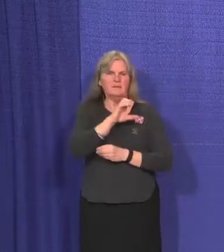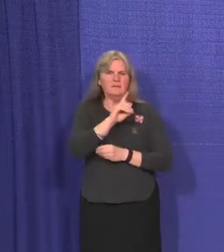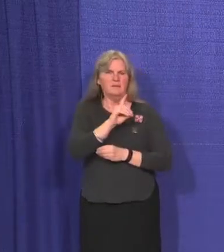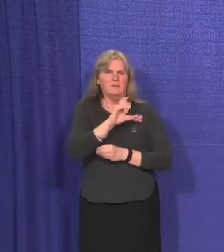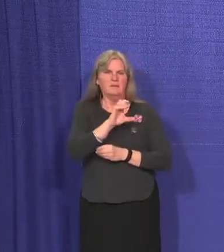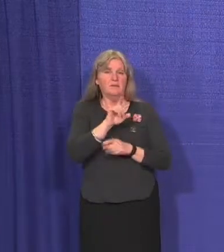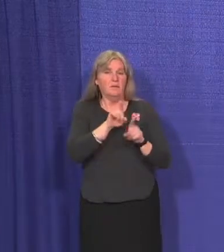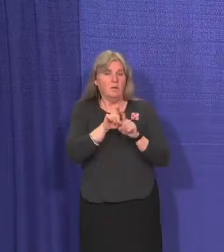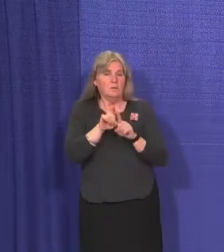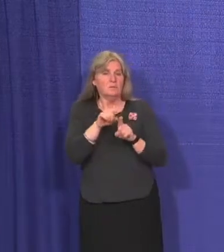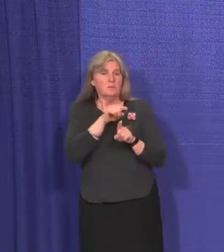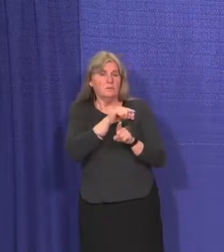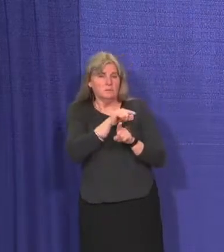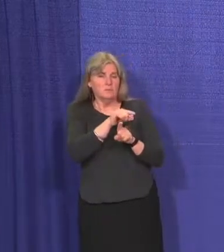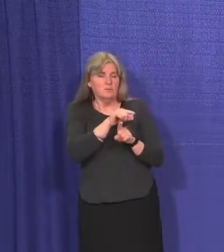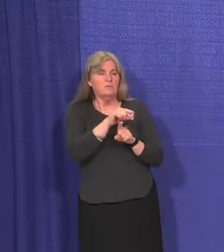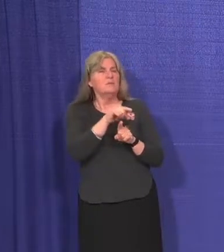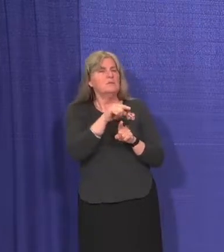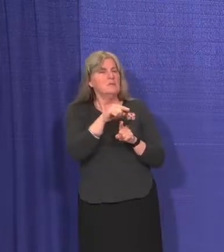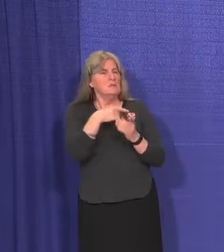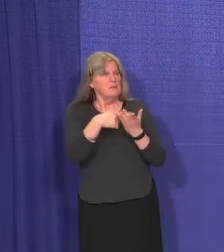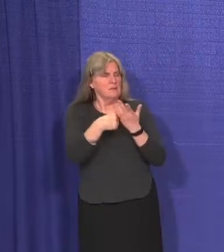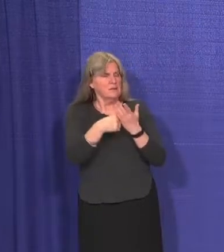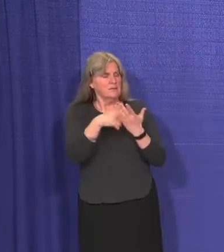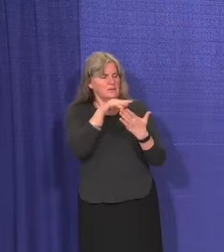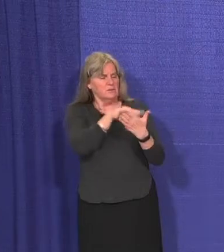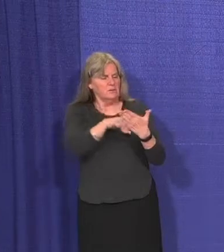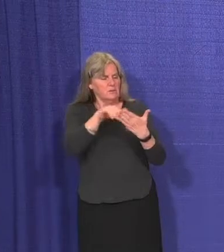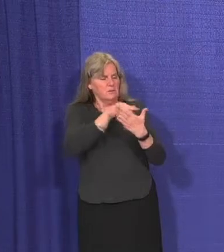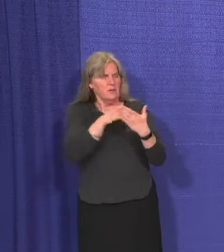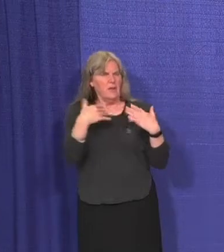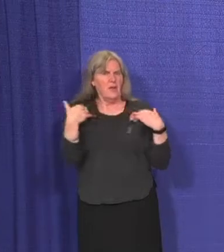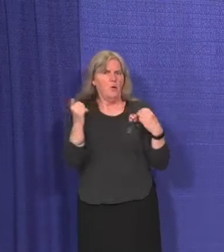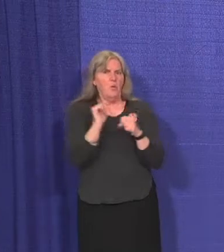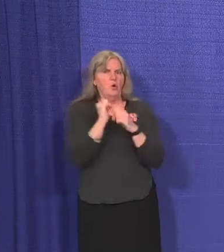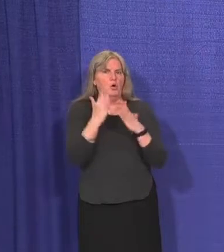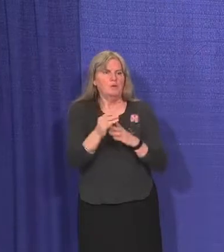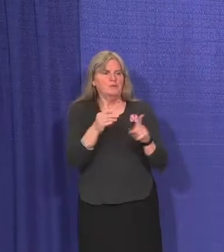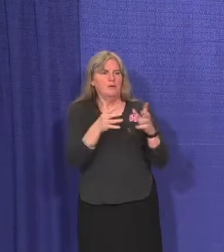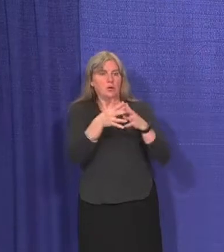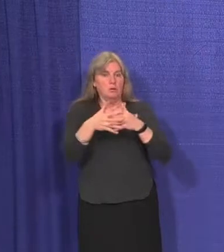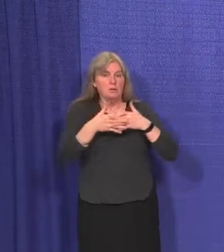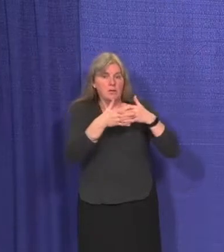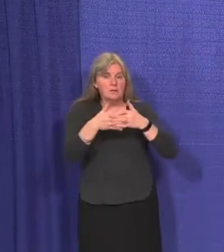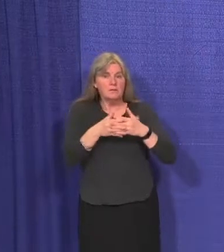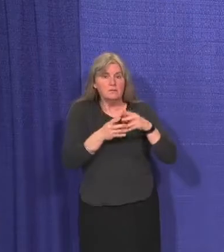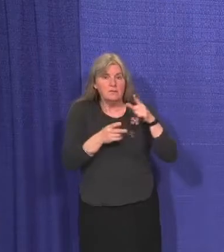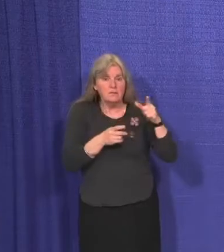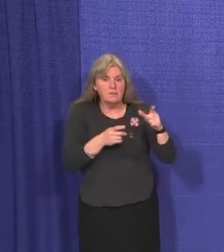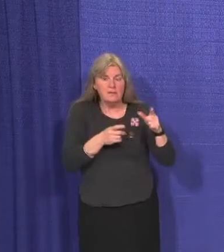out in Israel in combination with Pfizer.